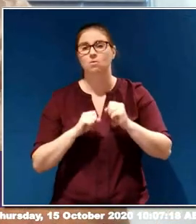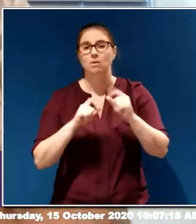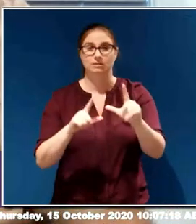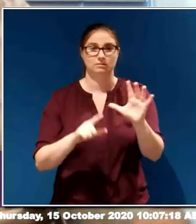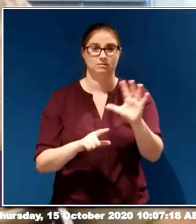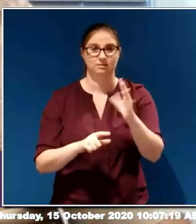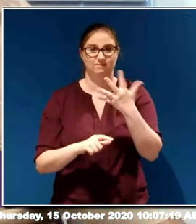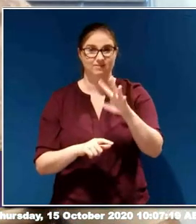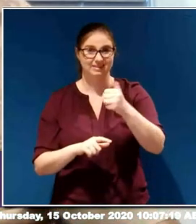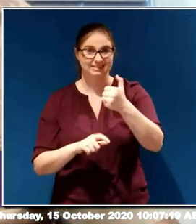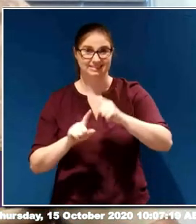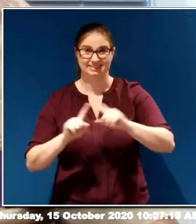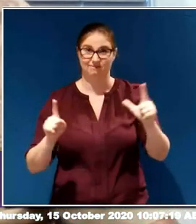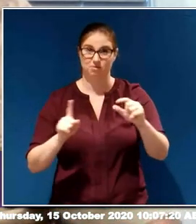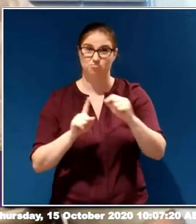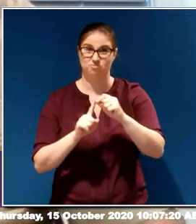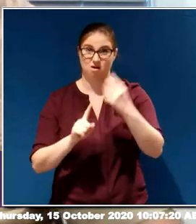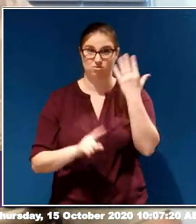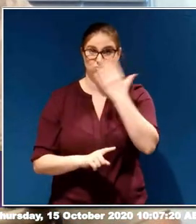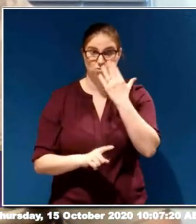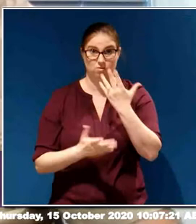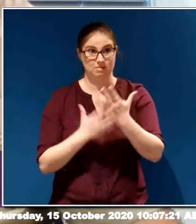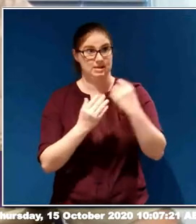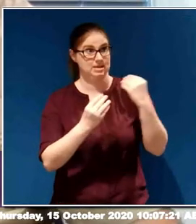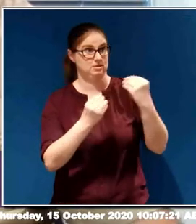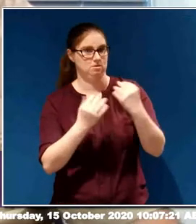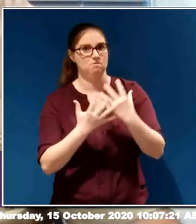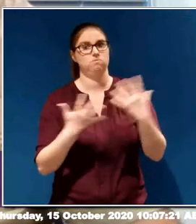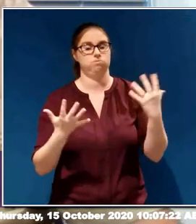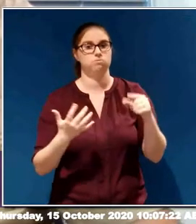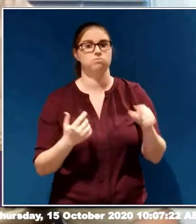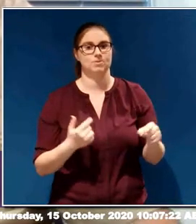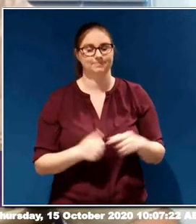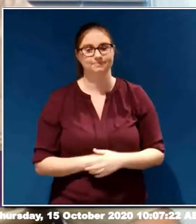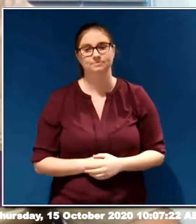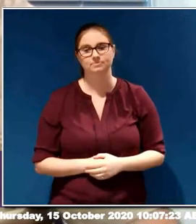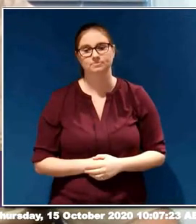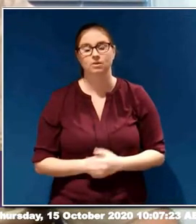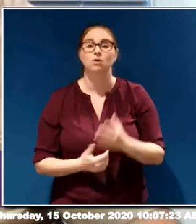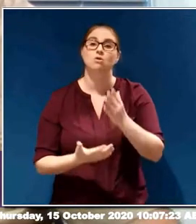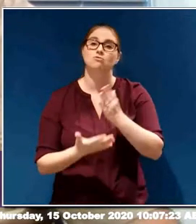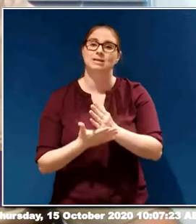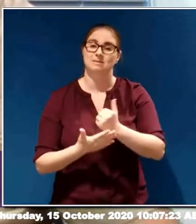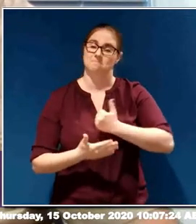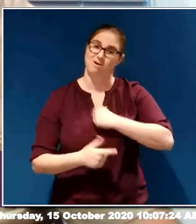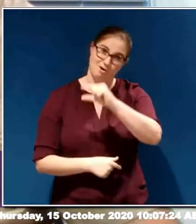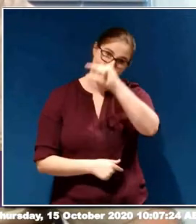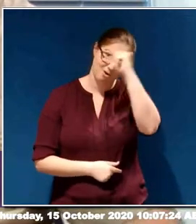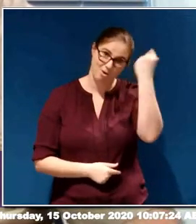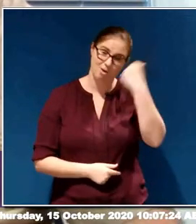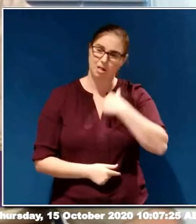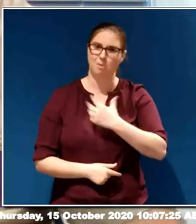As for Sharon, my goal was I wanted my kids to go to one school and then high school, and that was it.